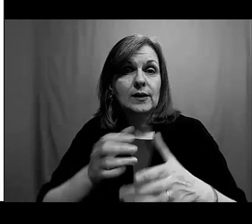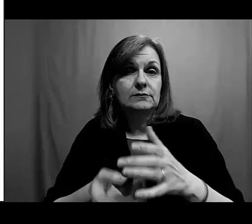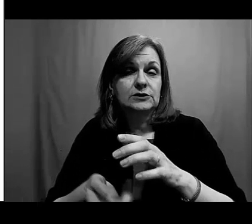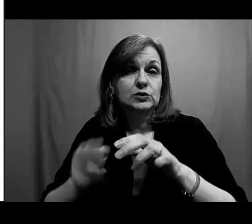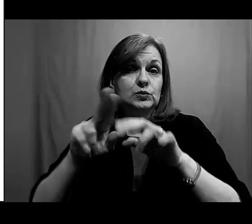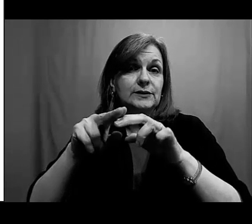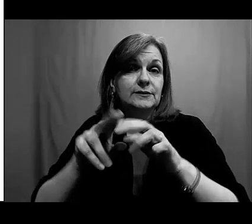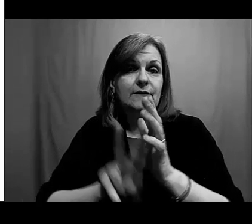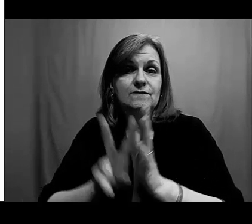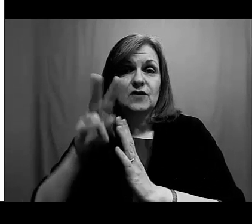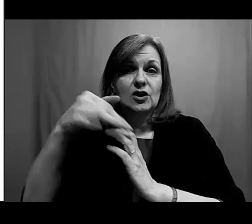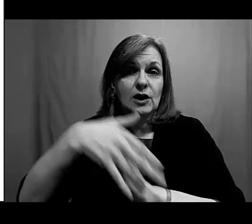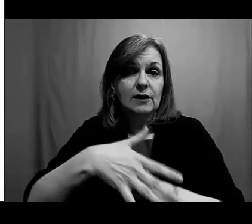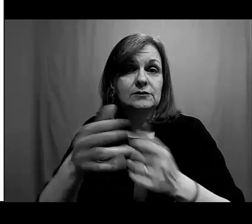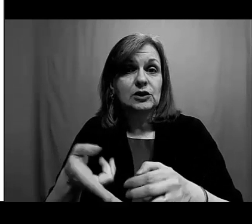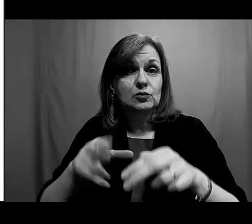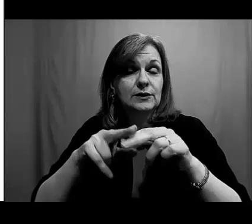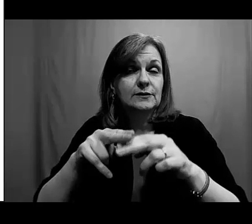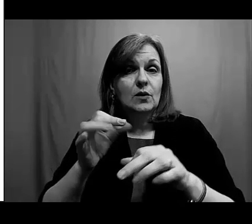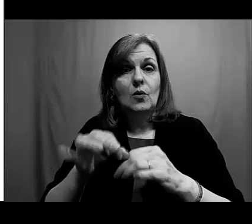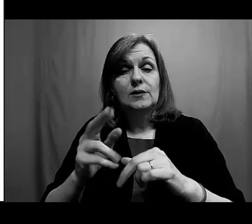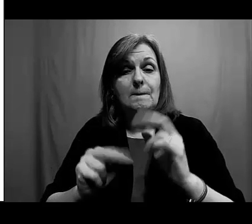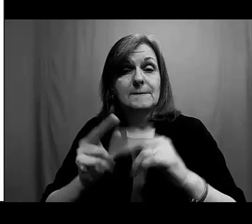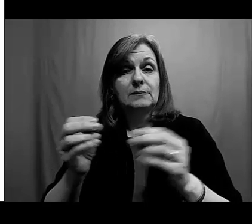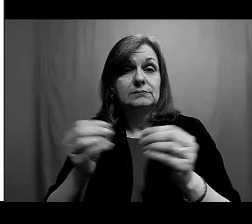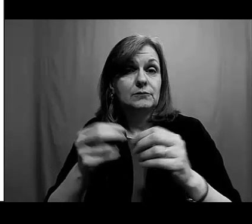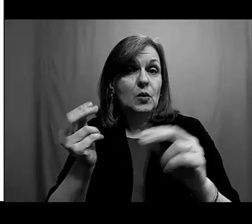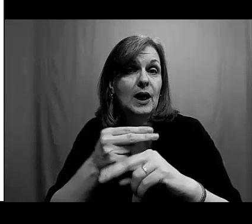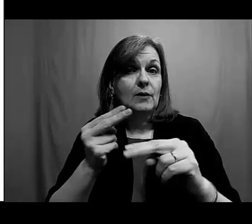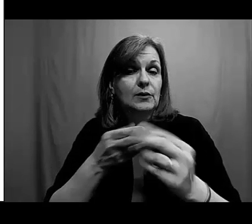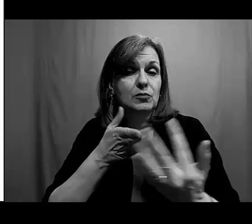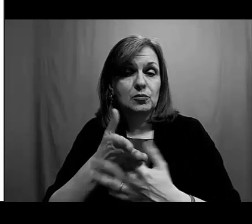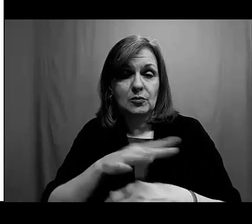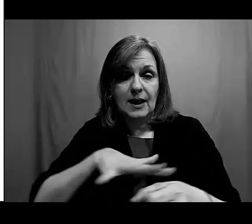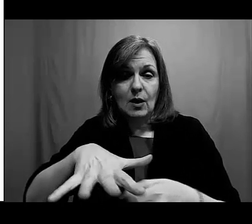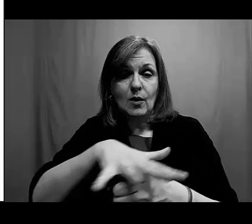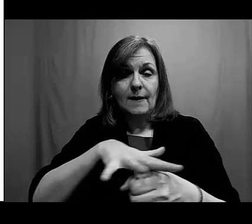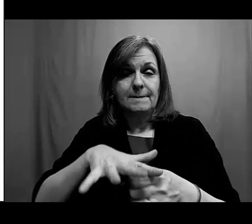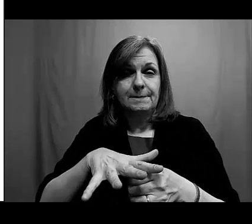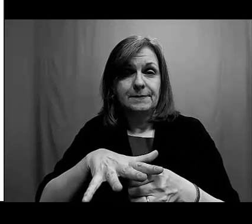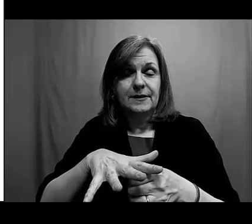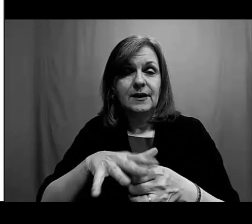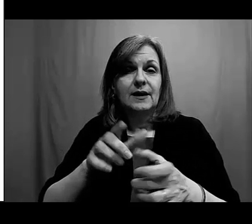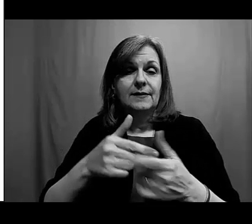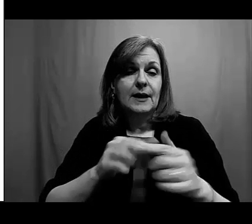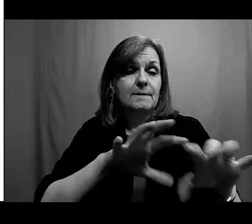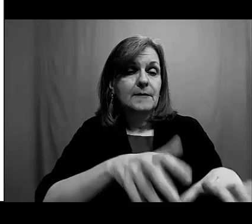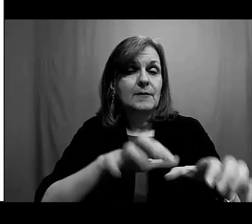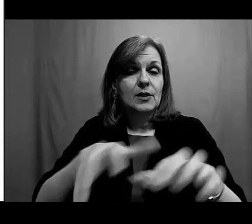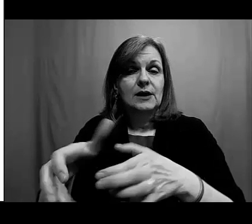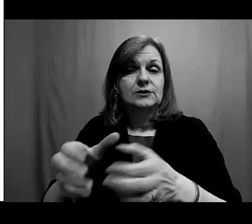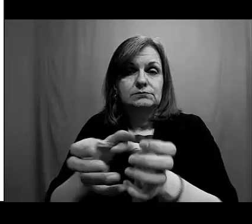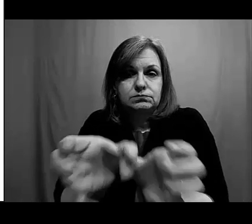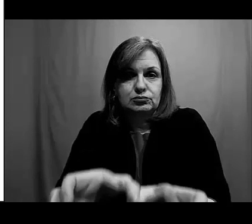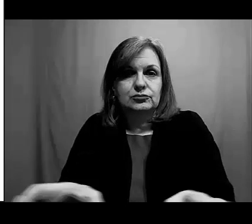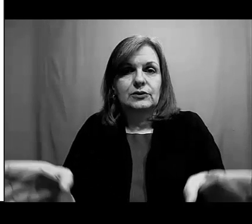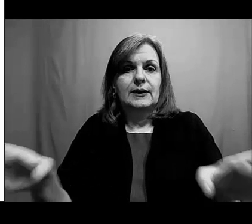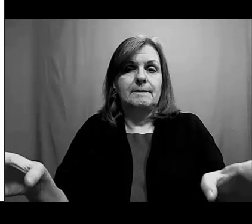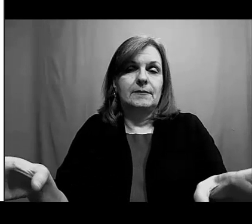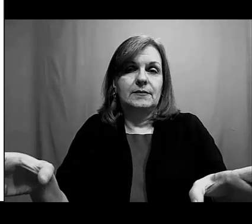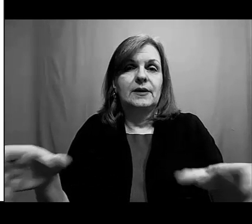increased number of highways through a given ecosystem we end up fragmenting populations or breaking them and this